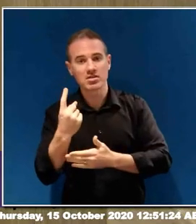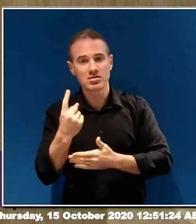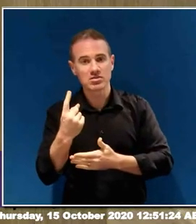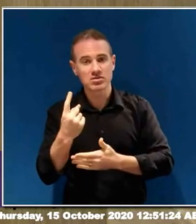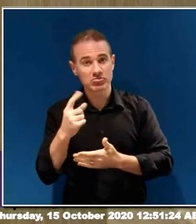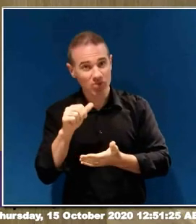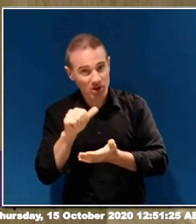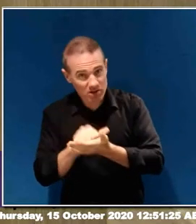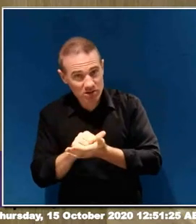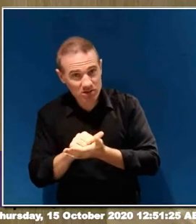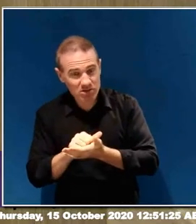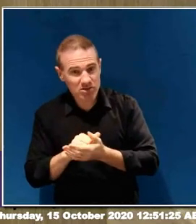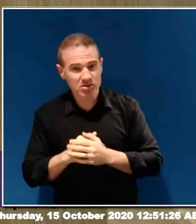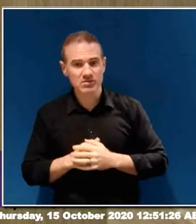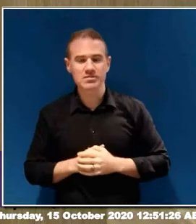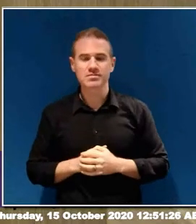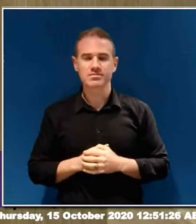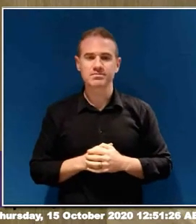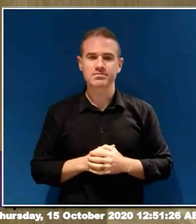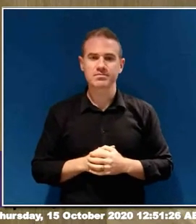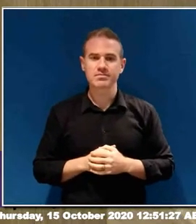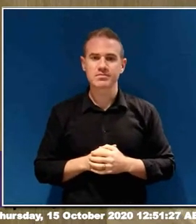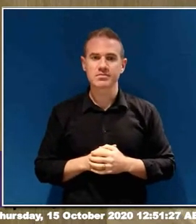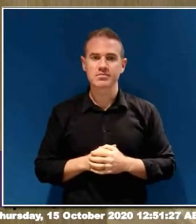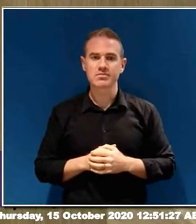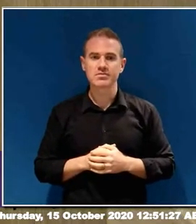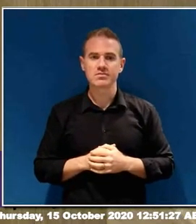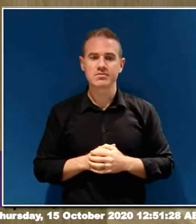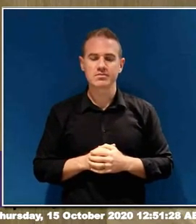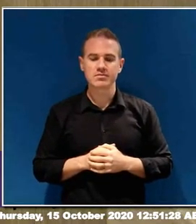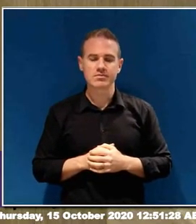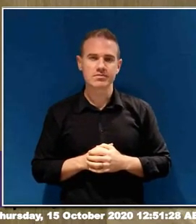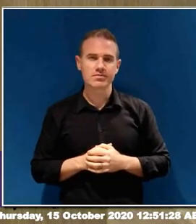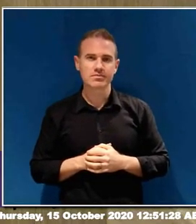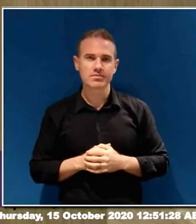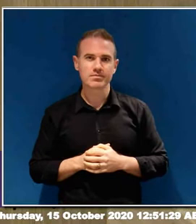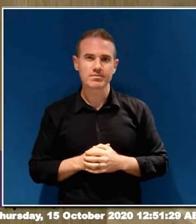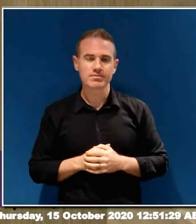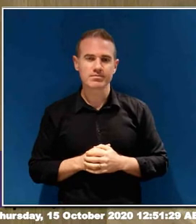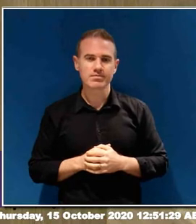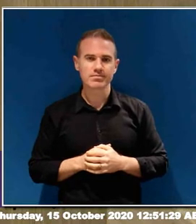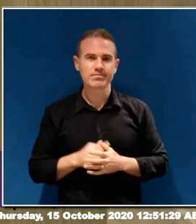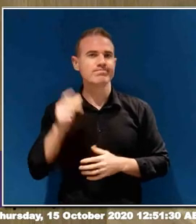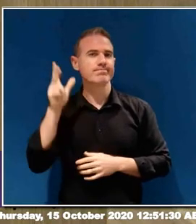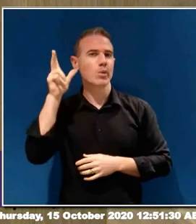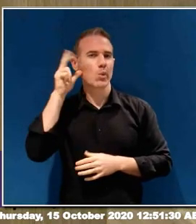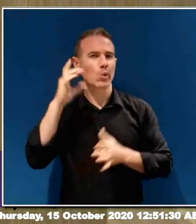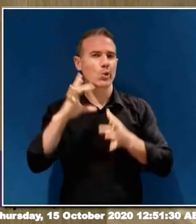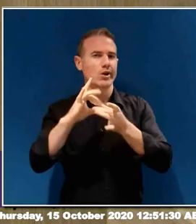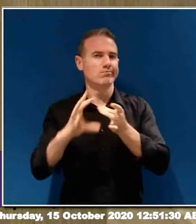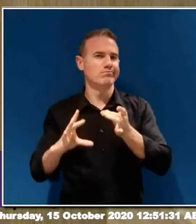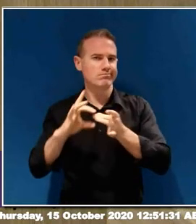In the past, without a policy, these part-time arrangements might come